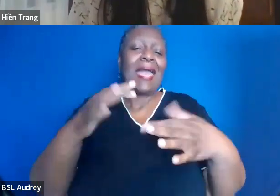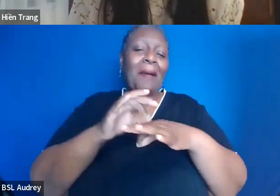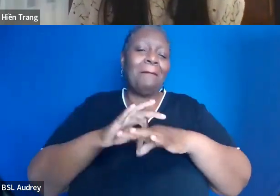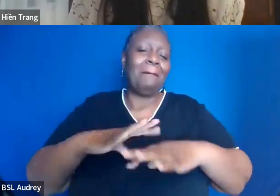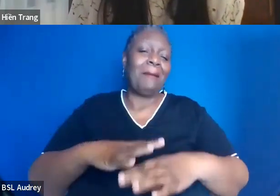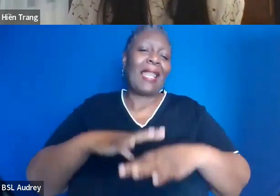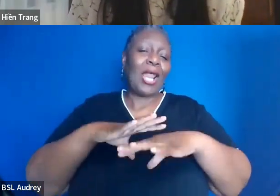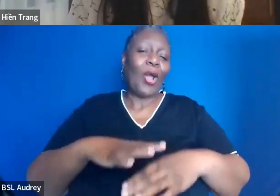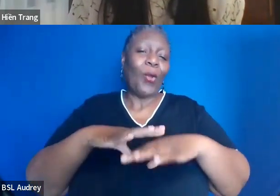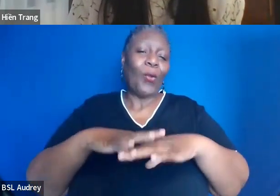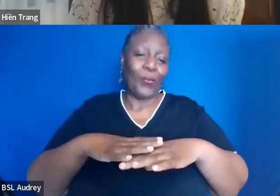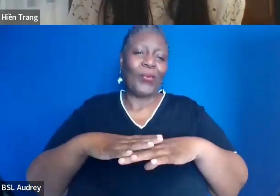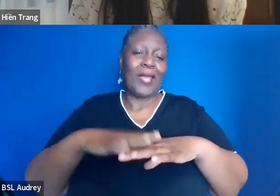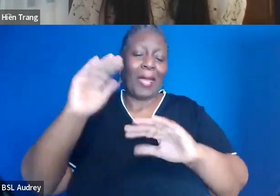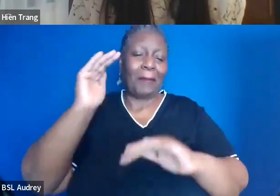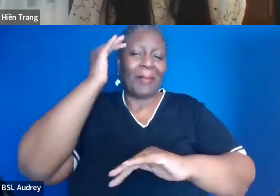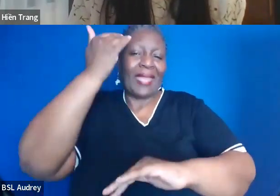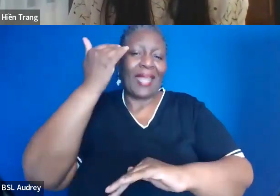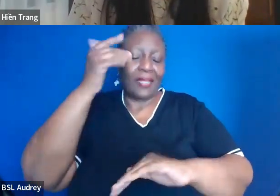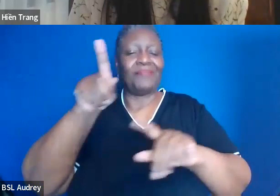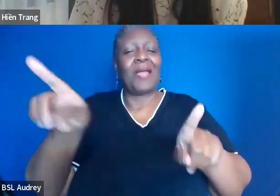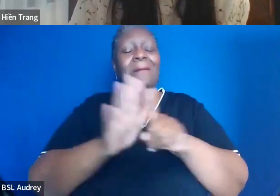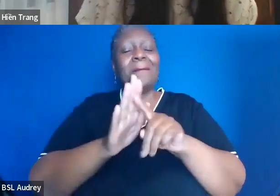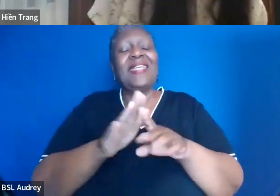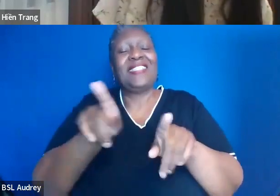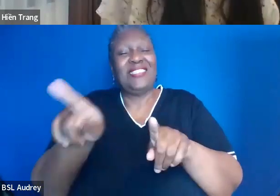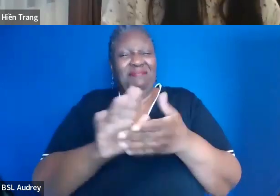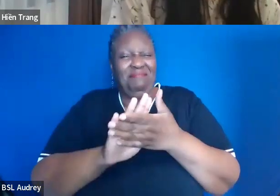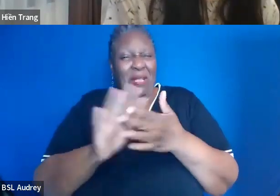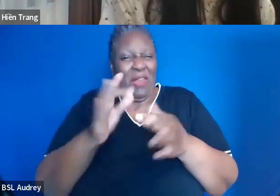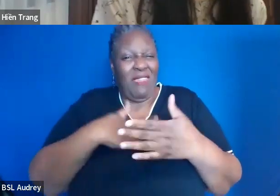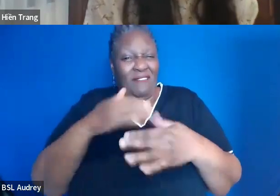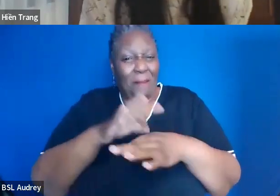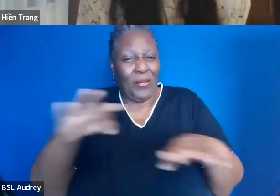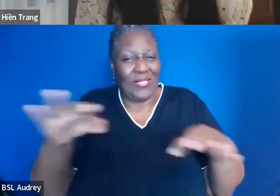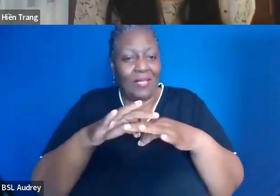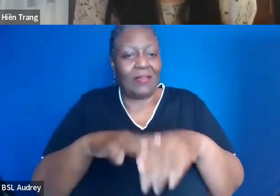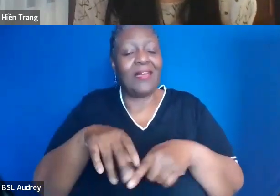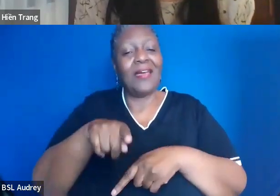um if you Google that that means a lover of music a melamaniac and the cinephile at heart